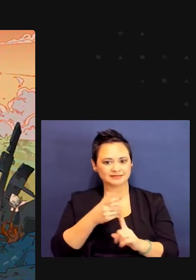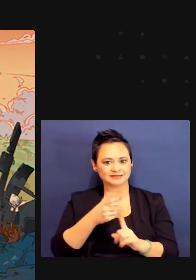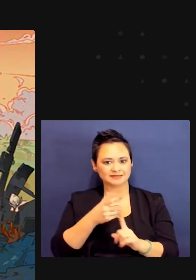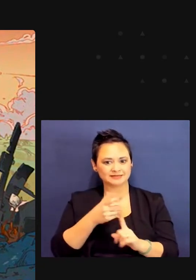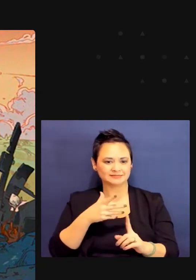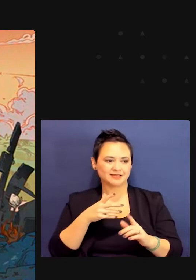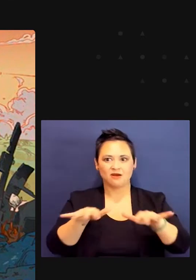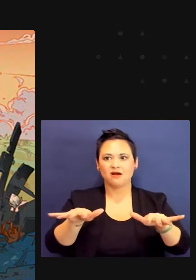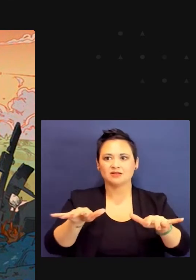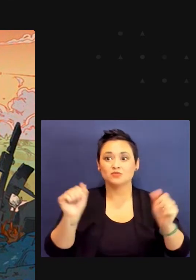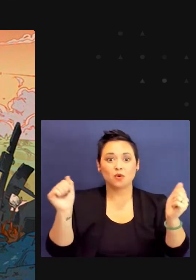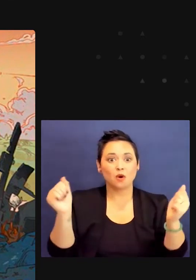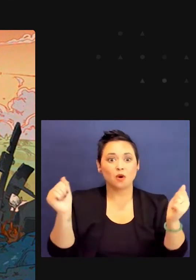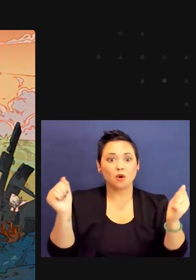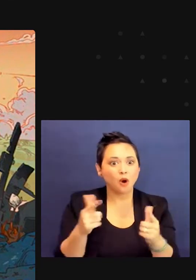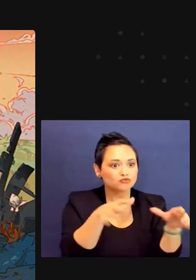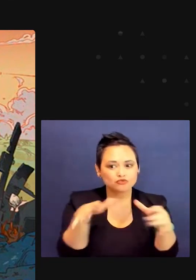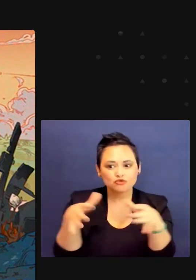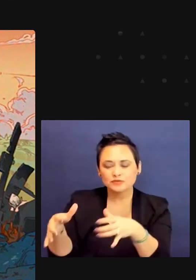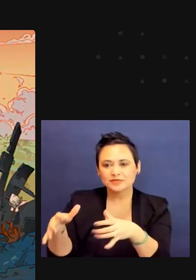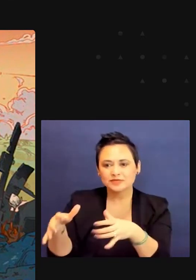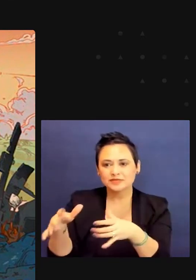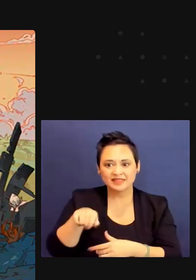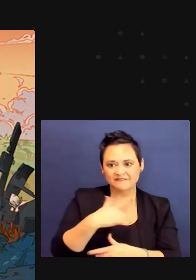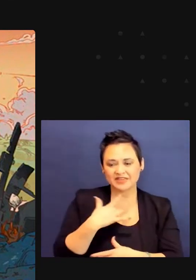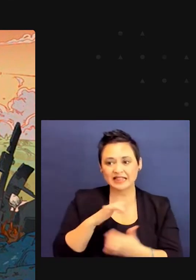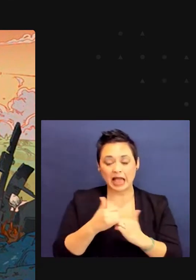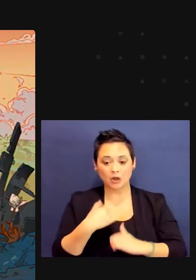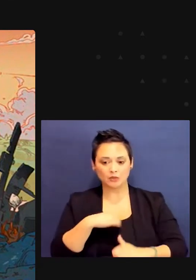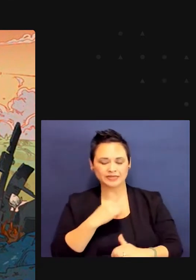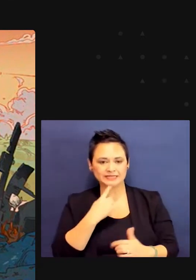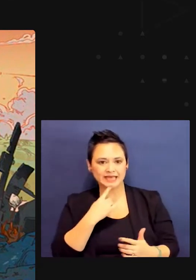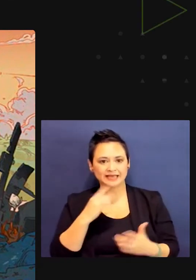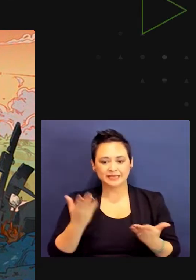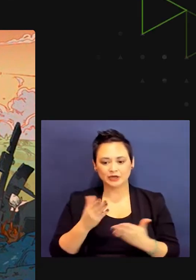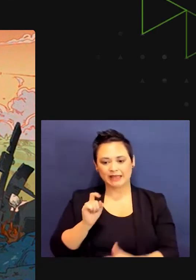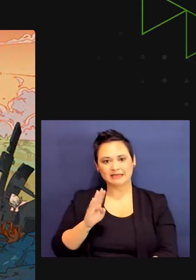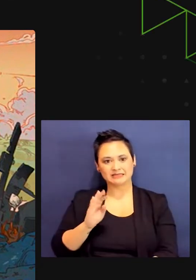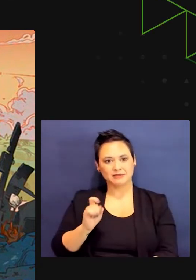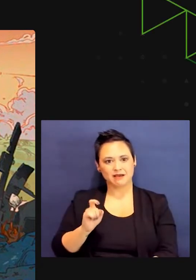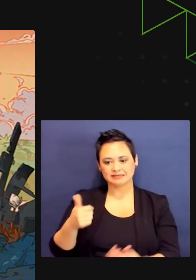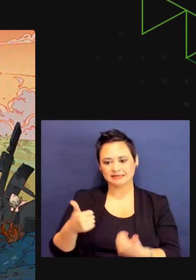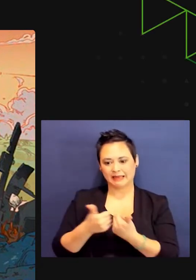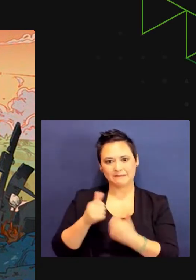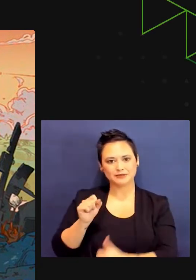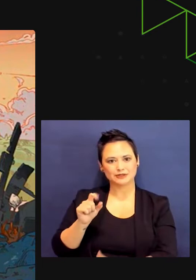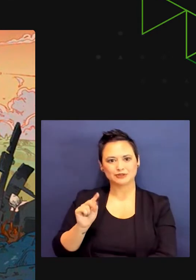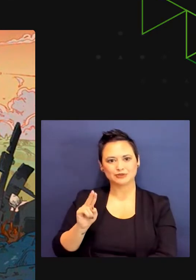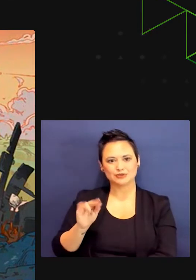here at Xbox Game Studios? And they're able to give us